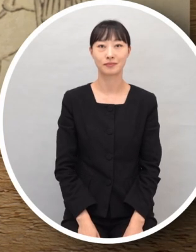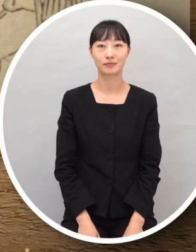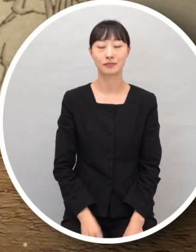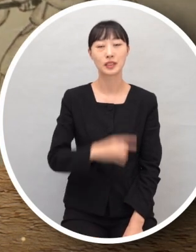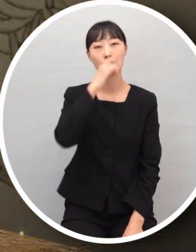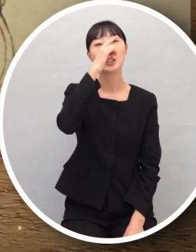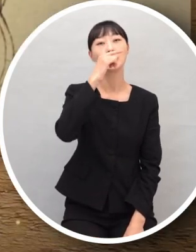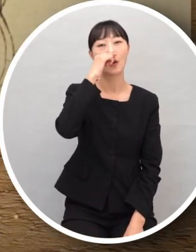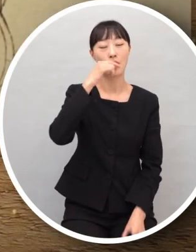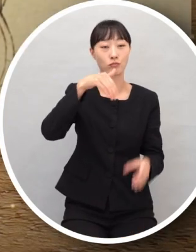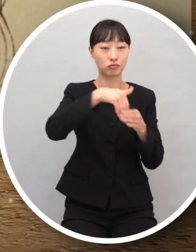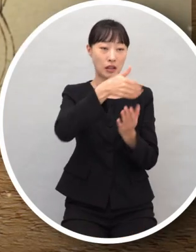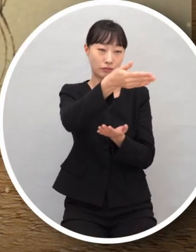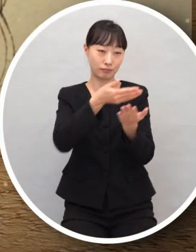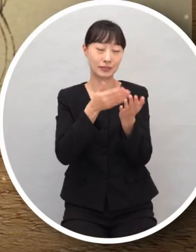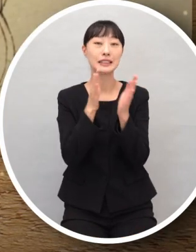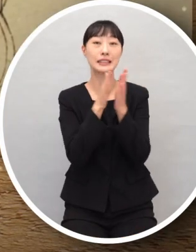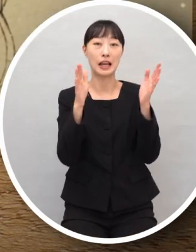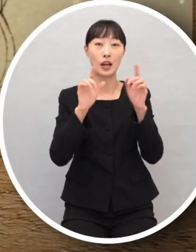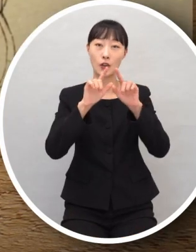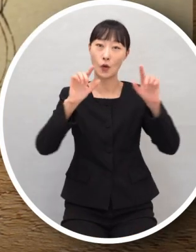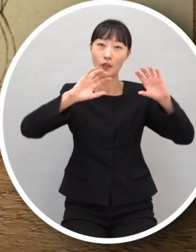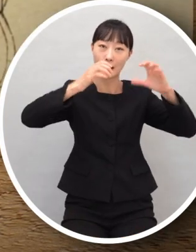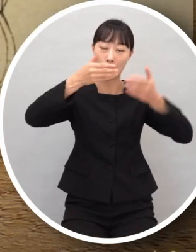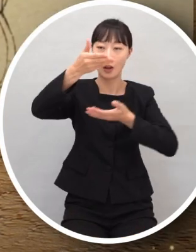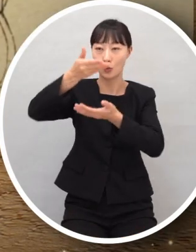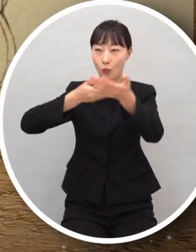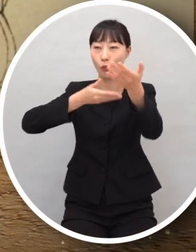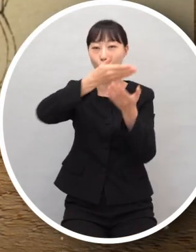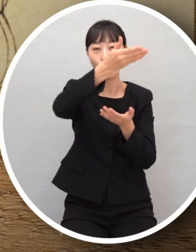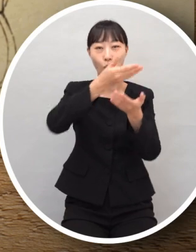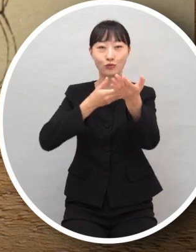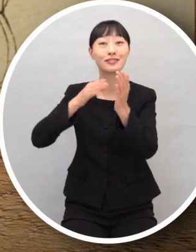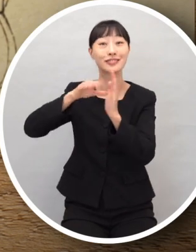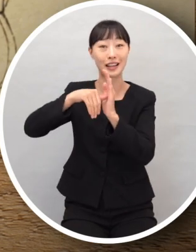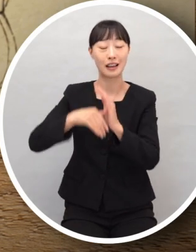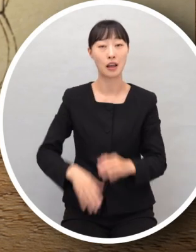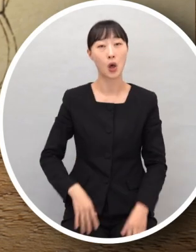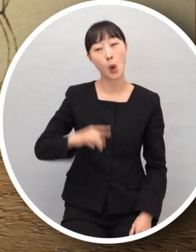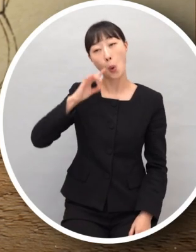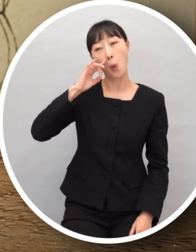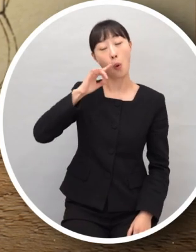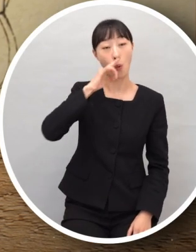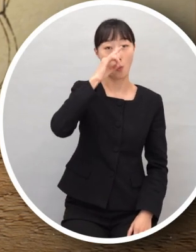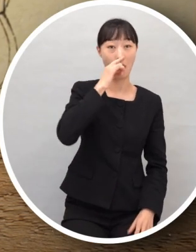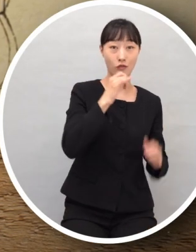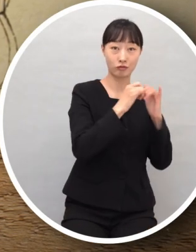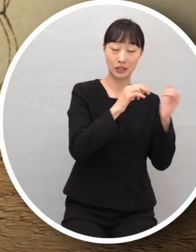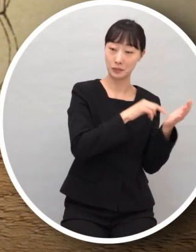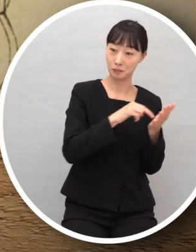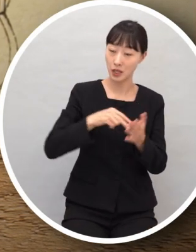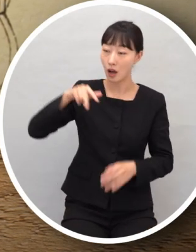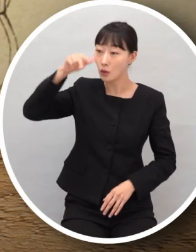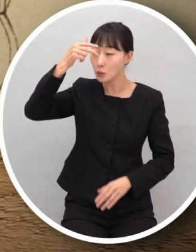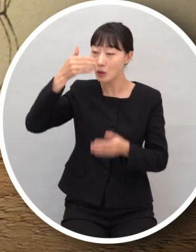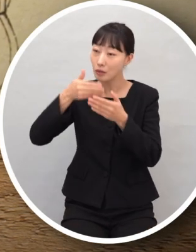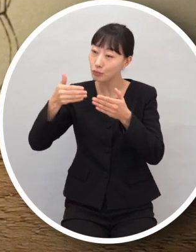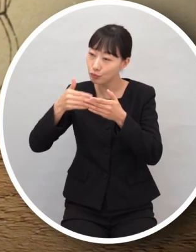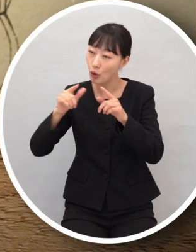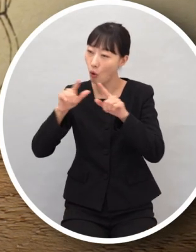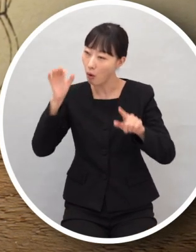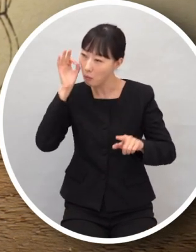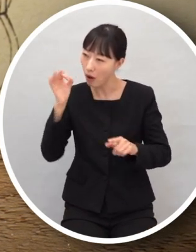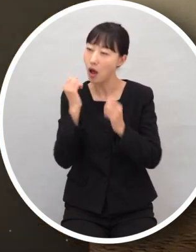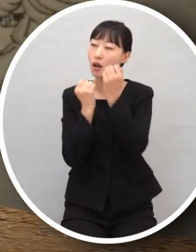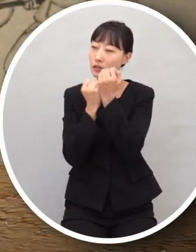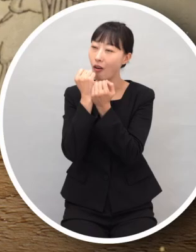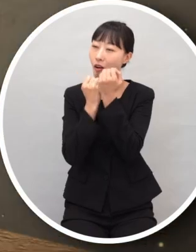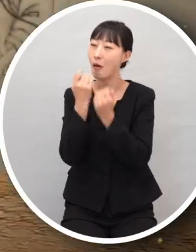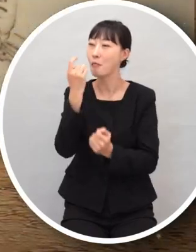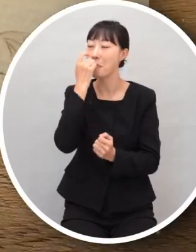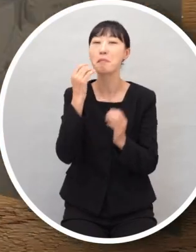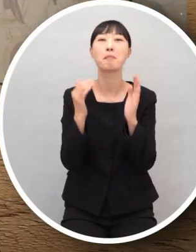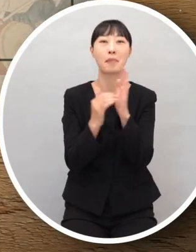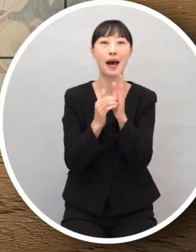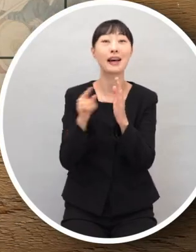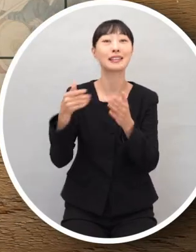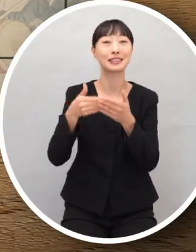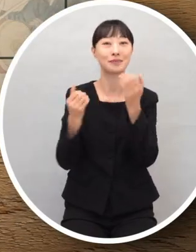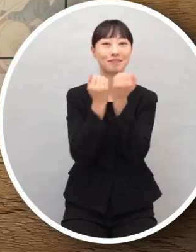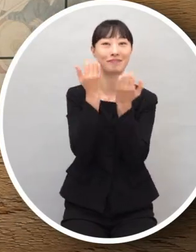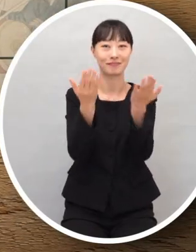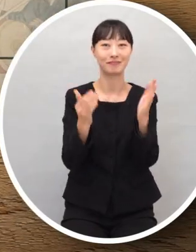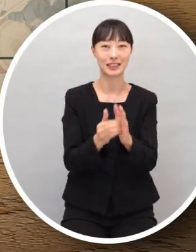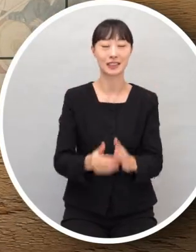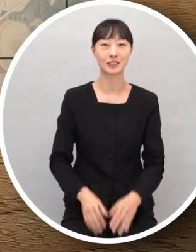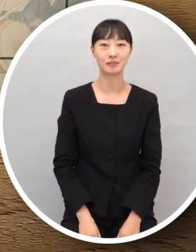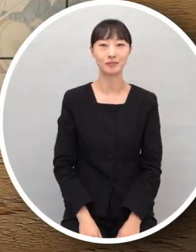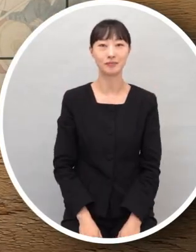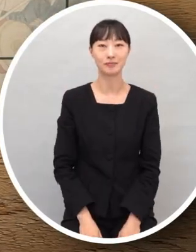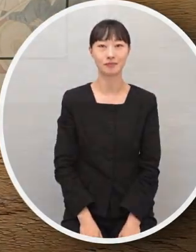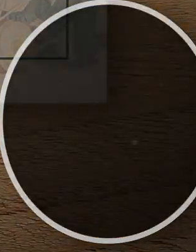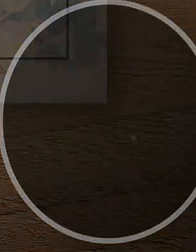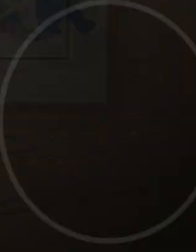When Korea had just opened its doors and began cultural exchanges with the West, it was Gisan genre paintings that served as a manual for Joseon-period customs to curious foreigners.